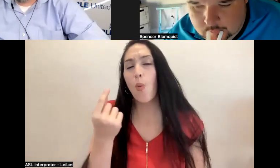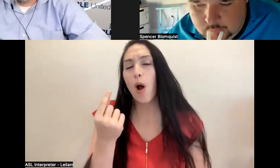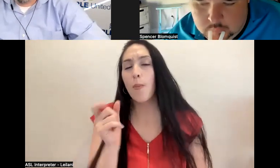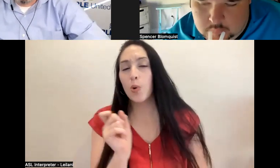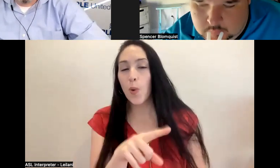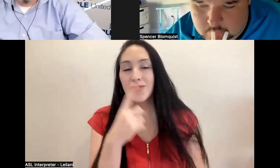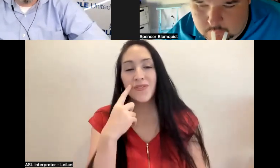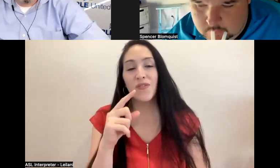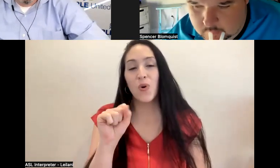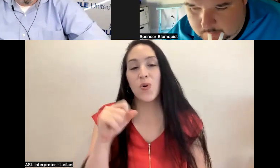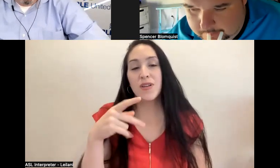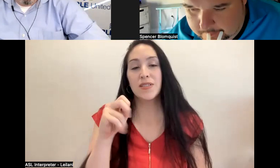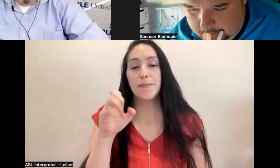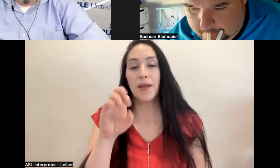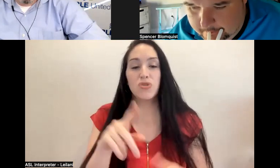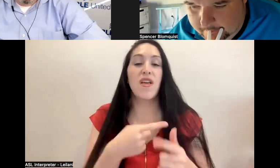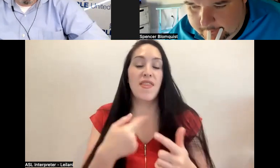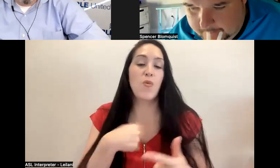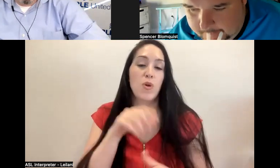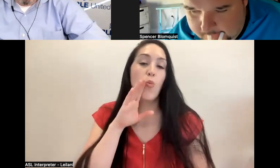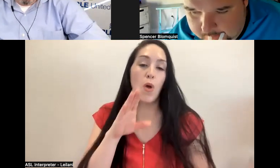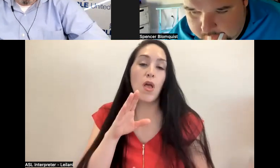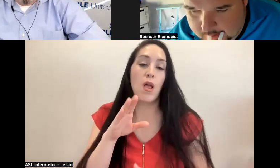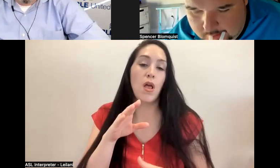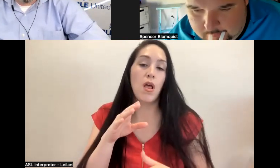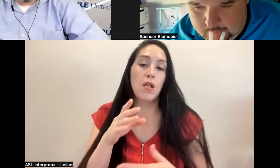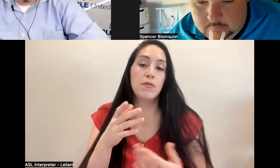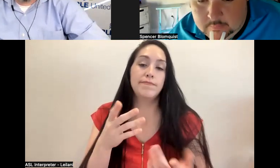of these Faqs. 11:18:25 You know, when you think about the